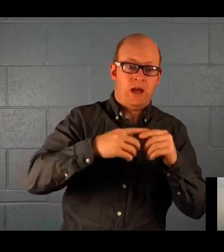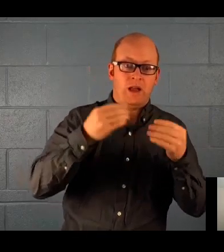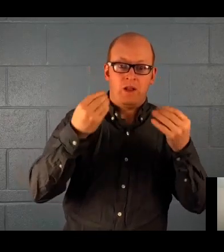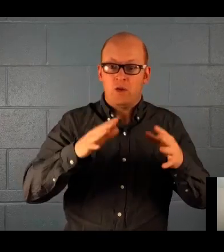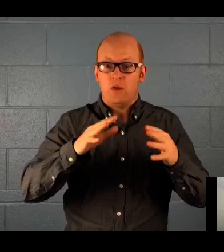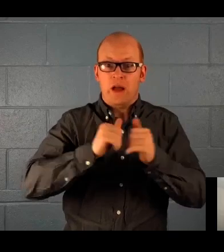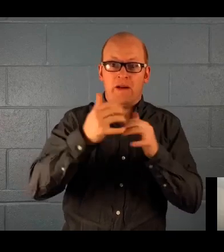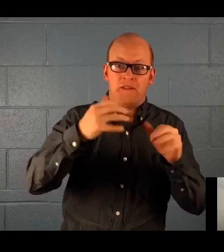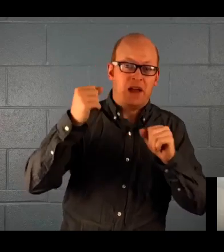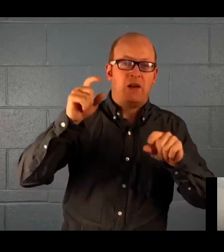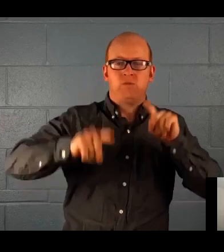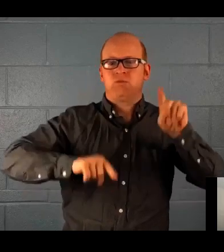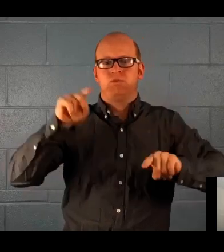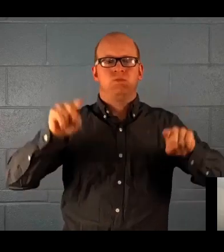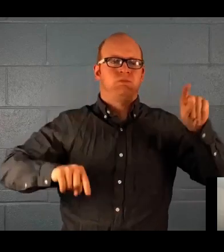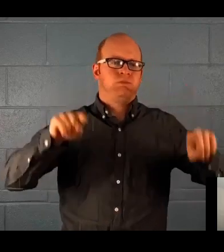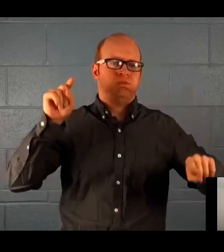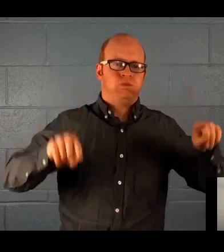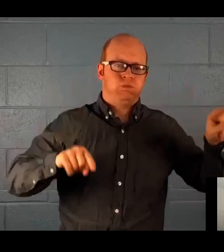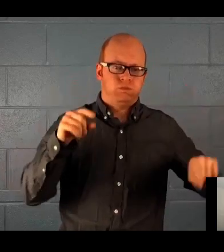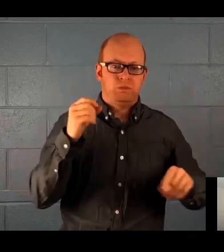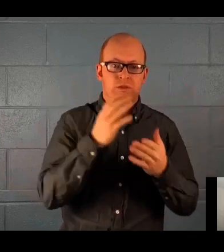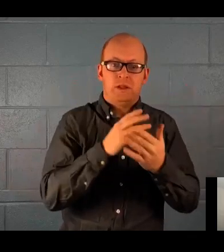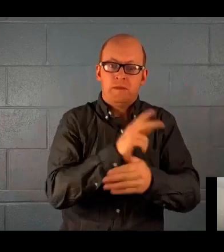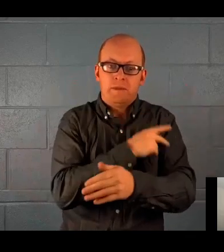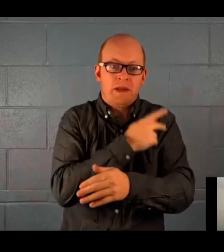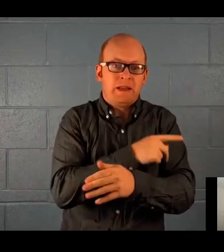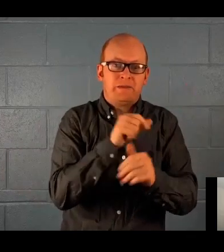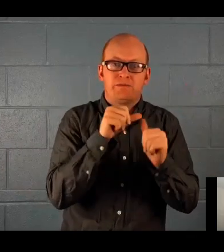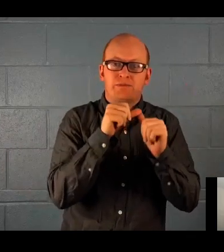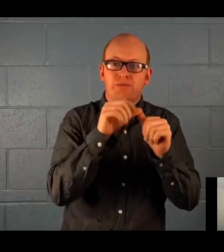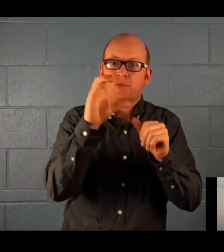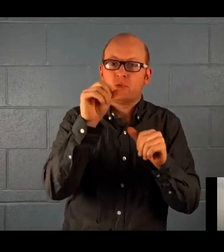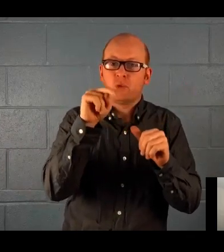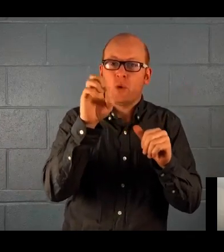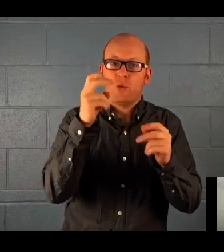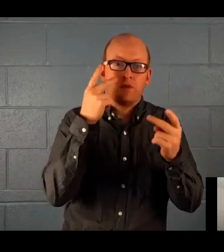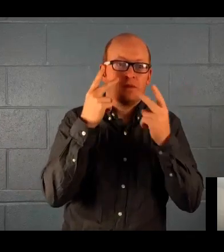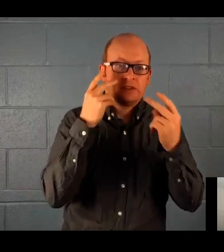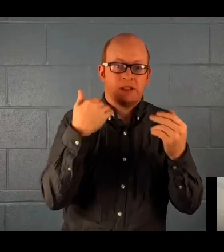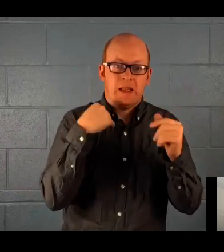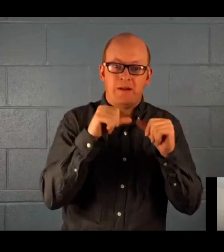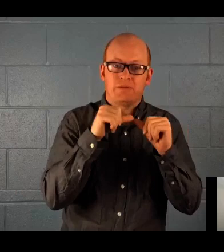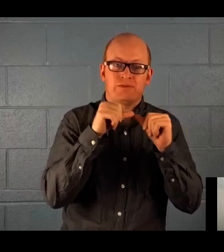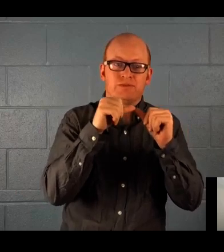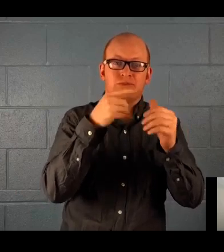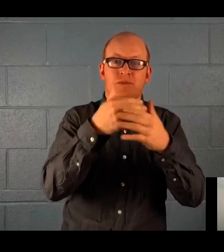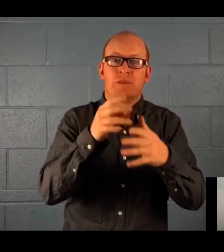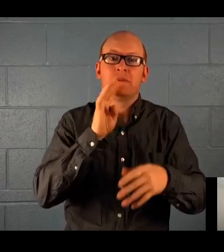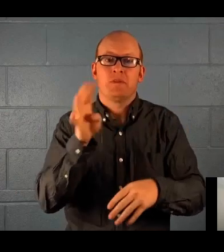With some patients maintaining normal cone vision even into their fourth decade. After this time, all USH1b patients,